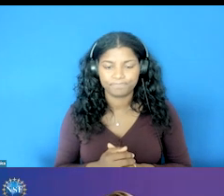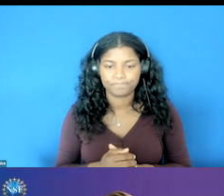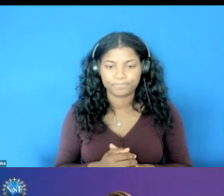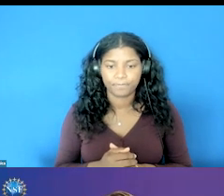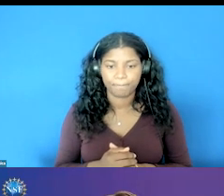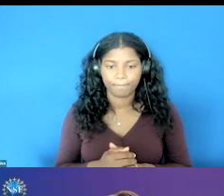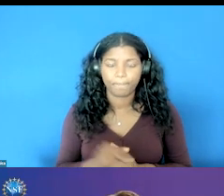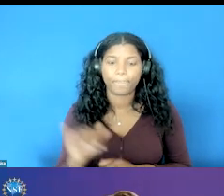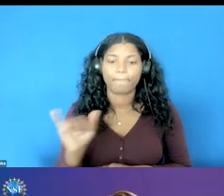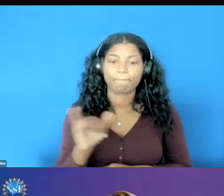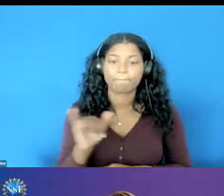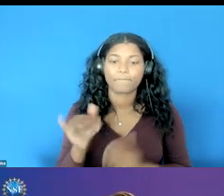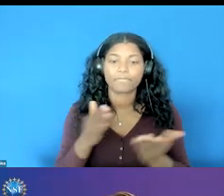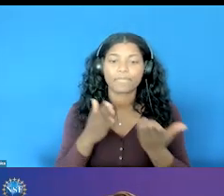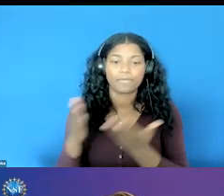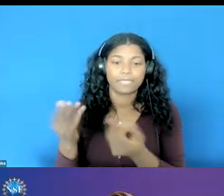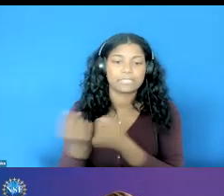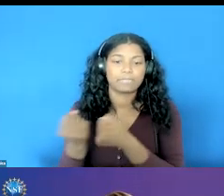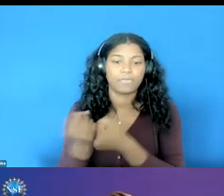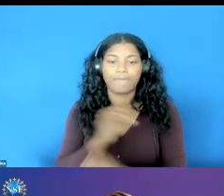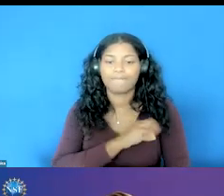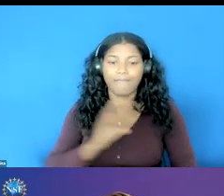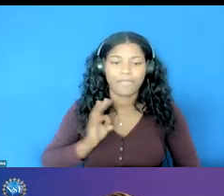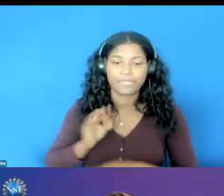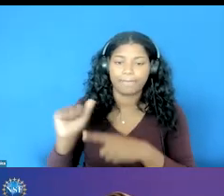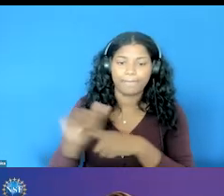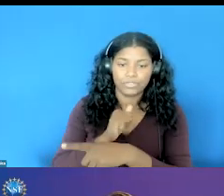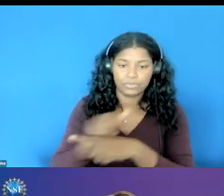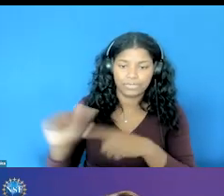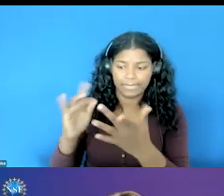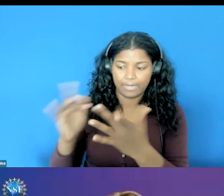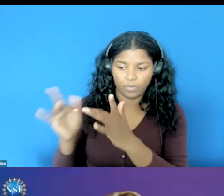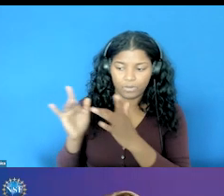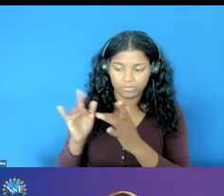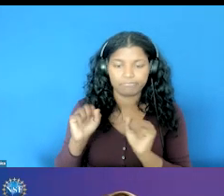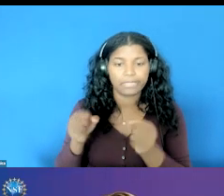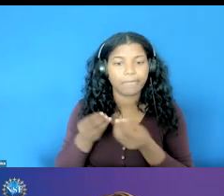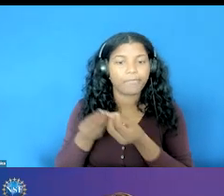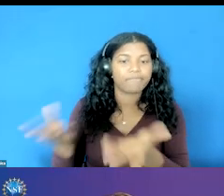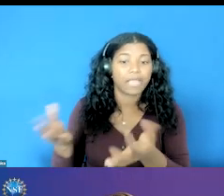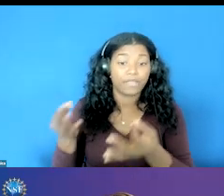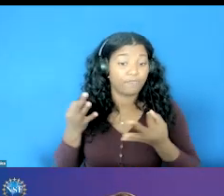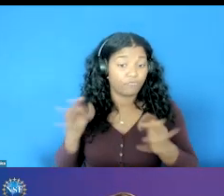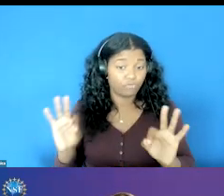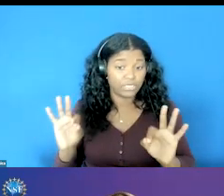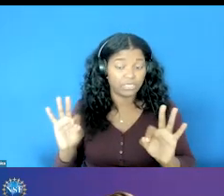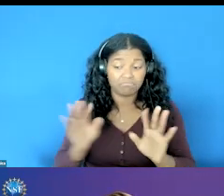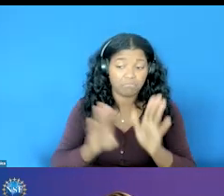And NEON also supports faculty mentoring networks that provide free professional development opportunities for professors,